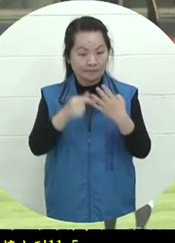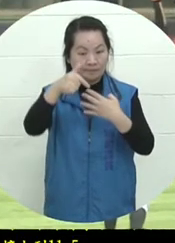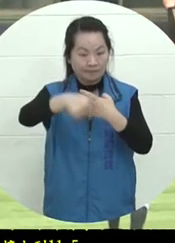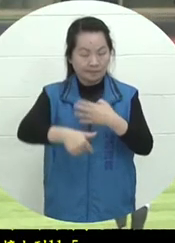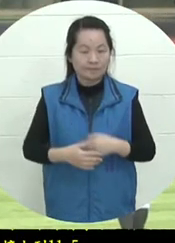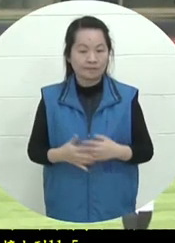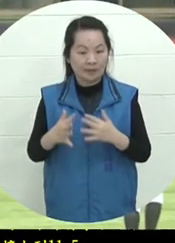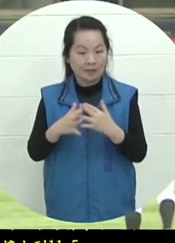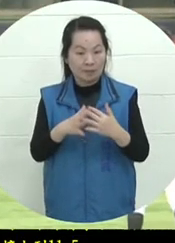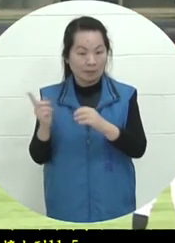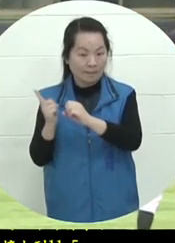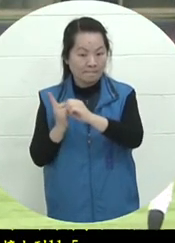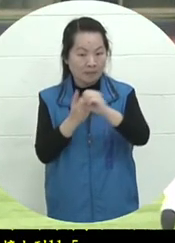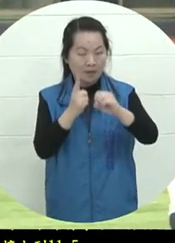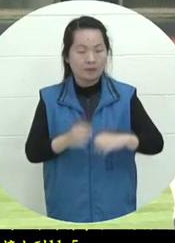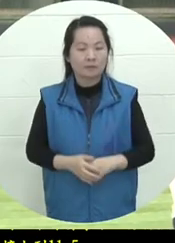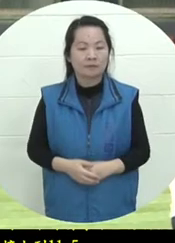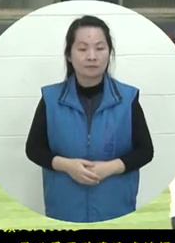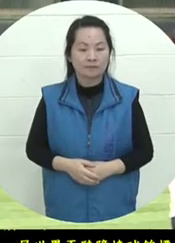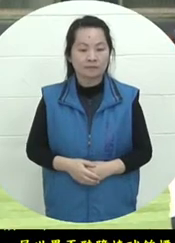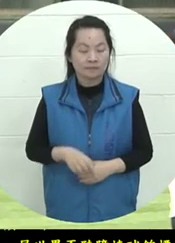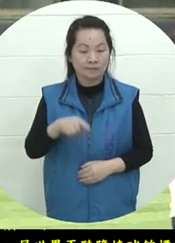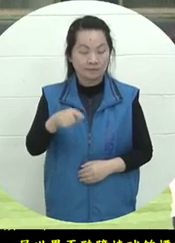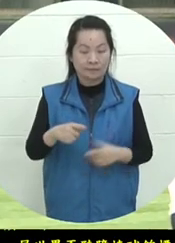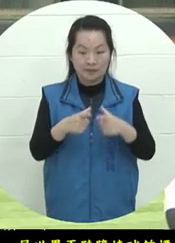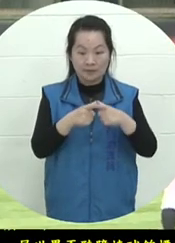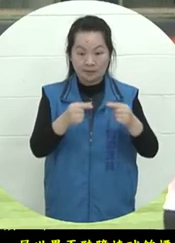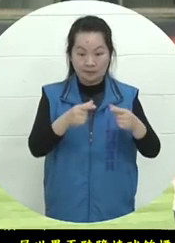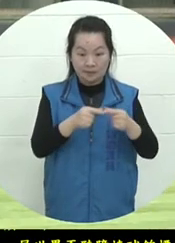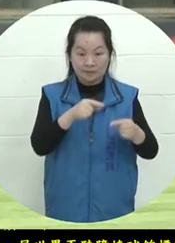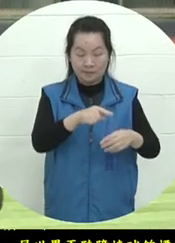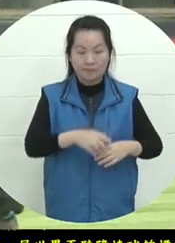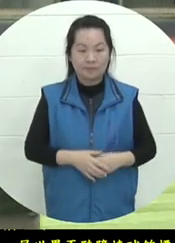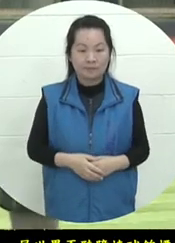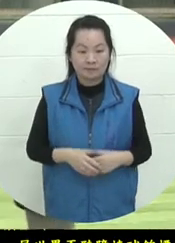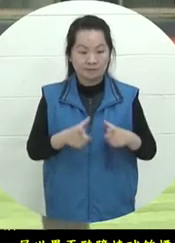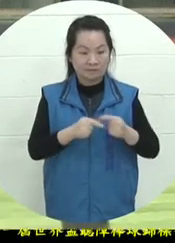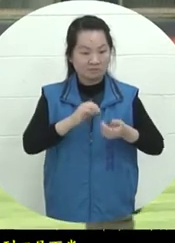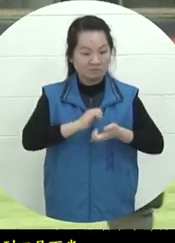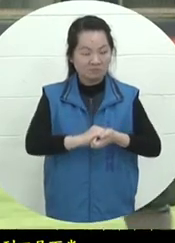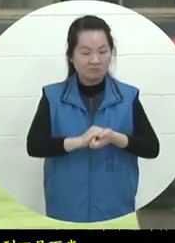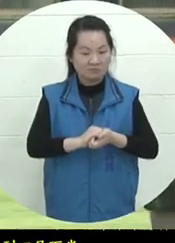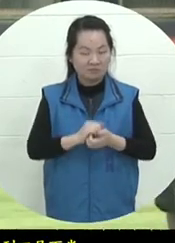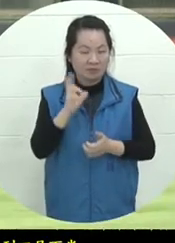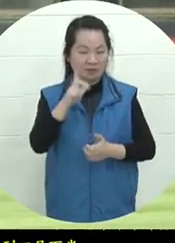the U.S. team was on offense. In this inning, the Japanese team decided to change pitchers.